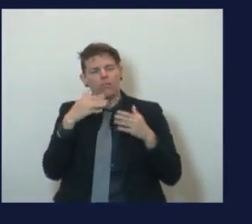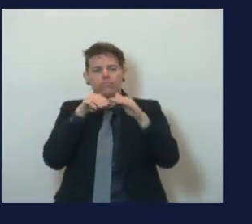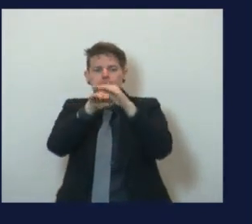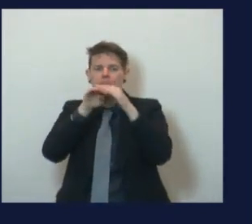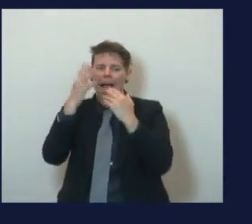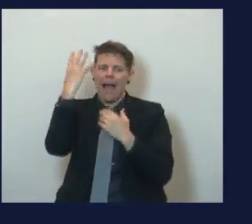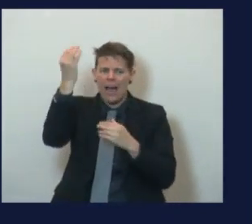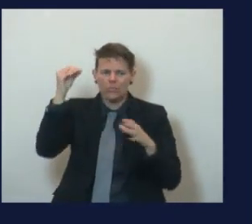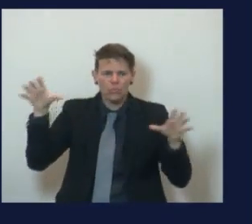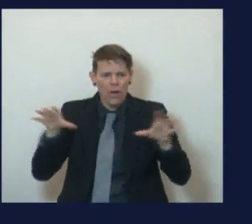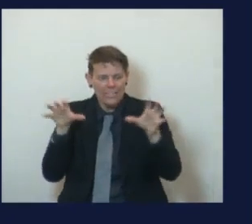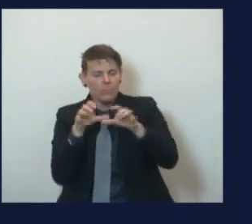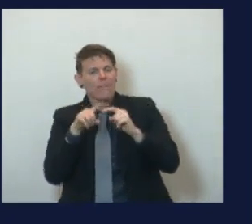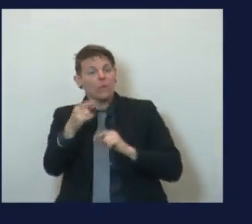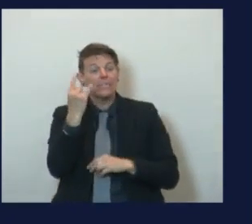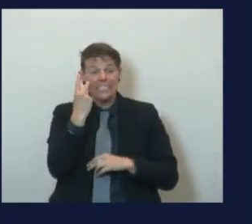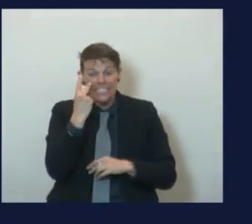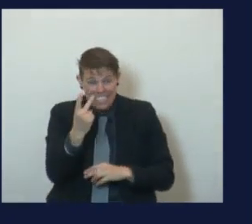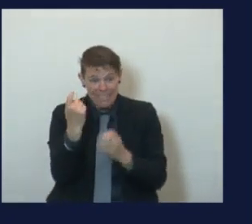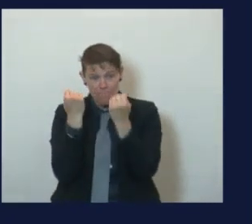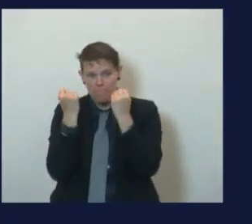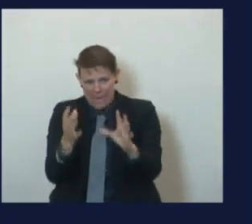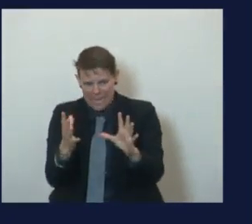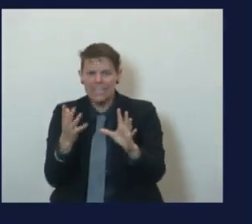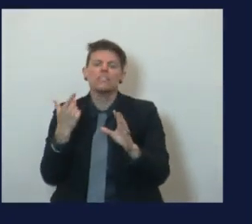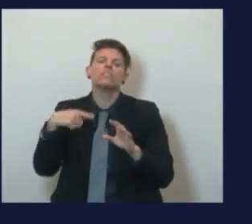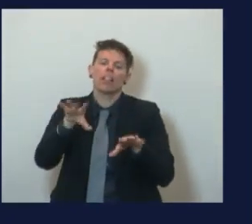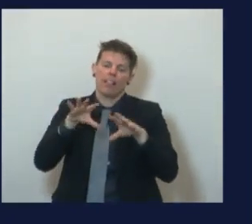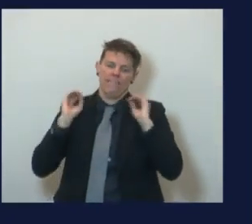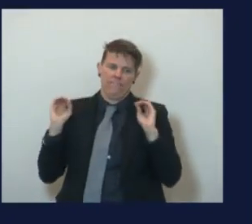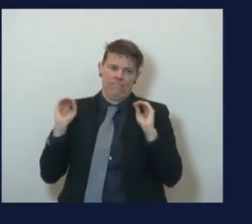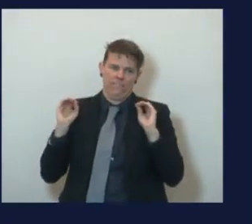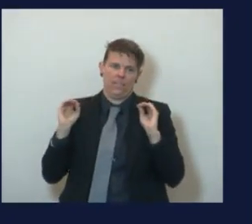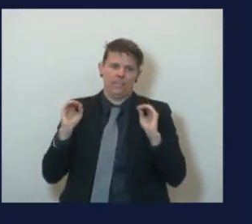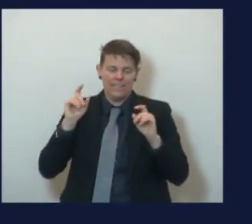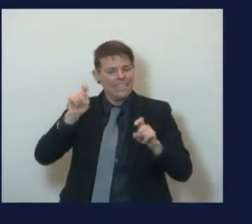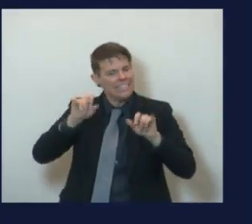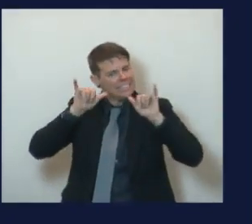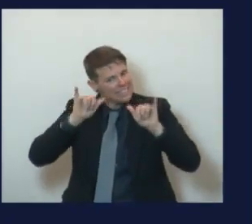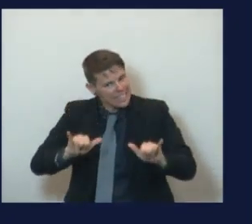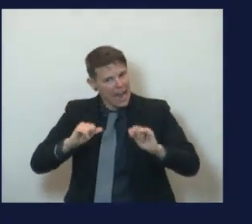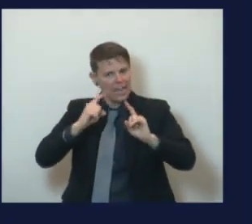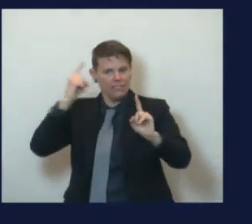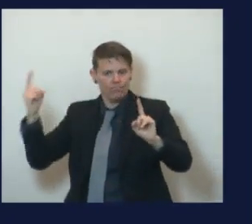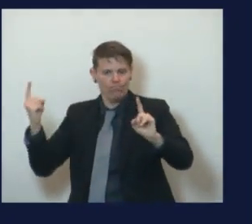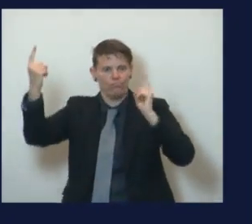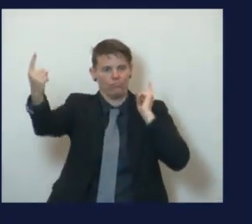WE WILL FIND A WAY TO MAKE SURE YOU GET ACCESS TO A REALLY GREAT OUTDOOR ACTIVITY.